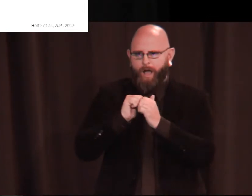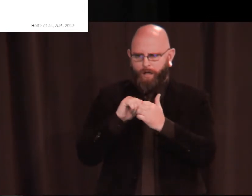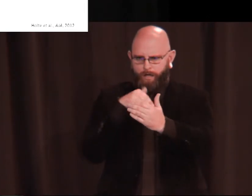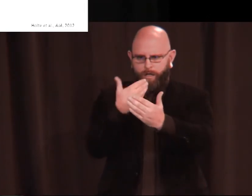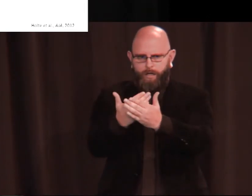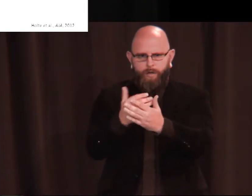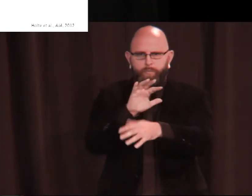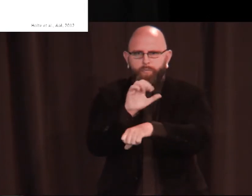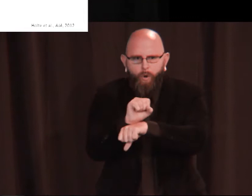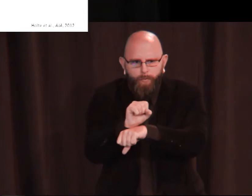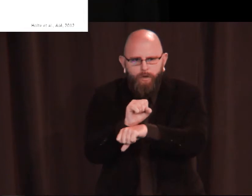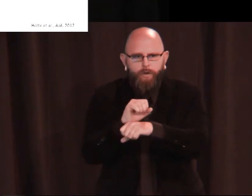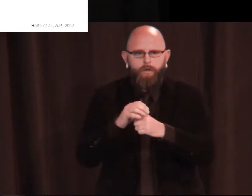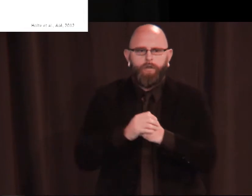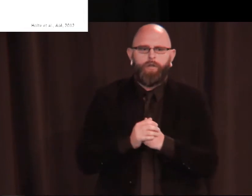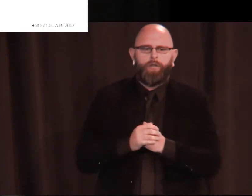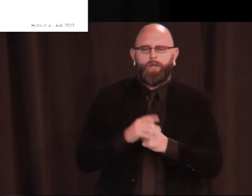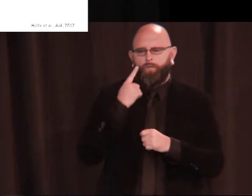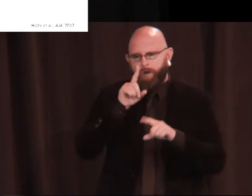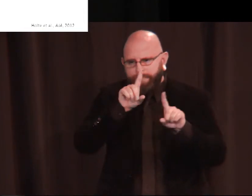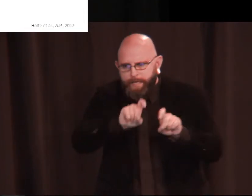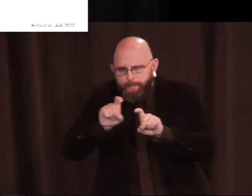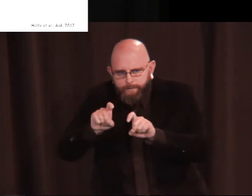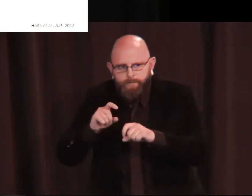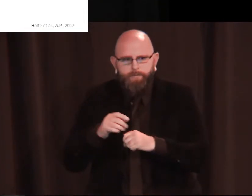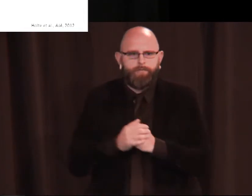for the diagnostic hearing testing, for the hearing aid fittings.